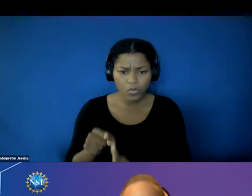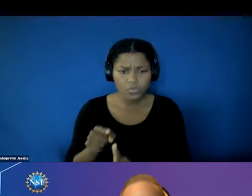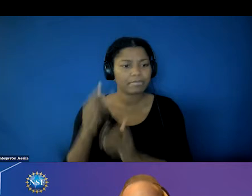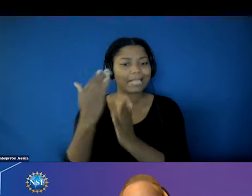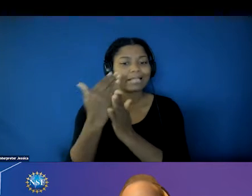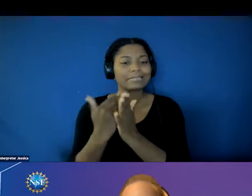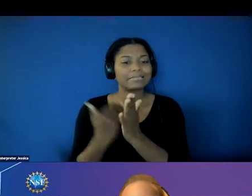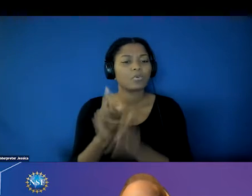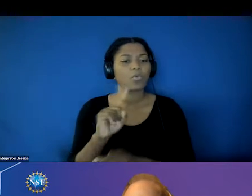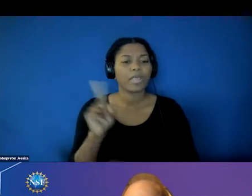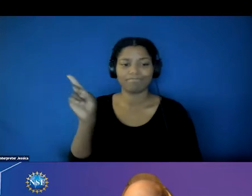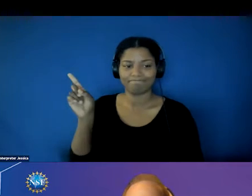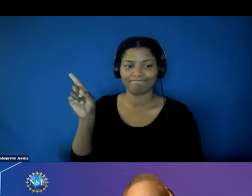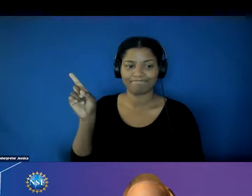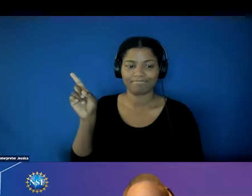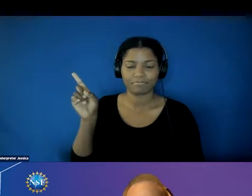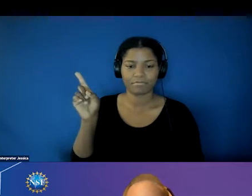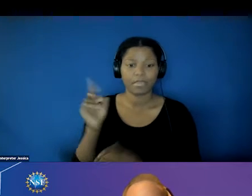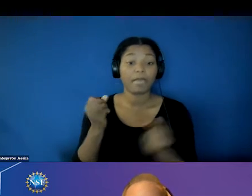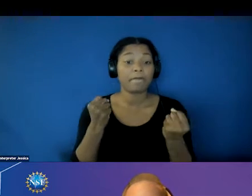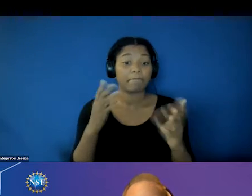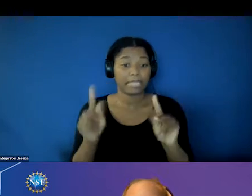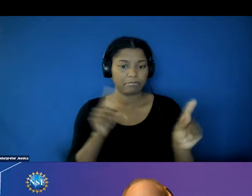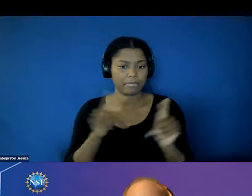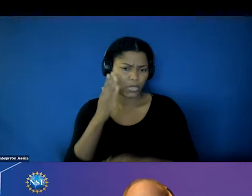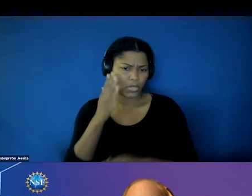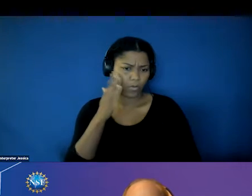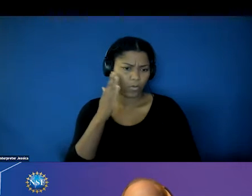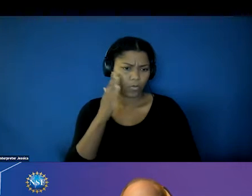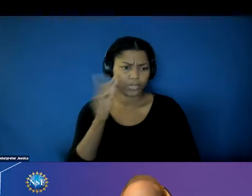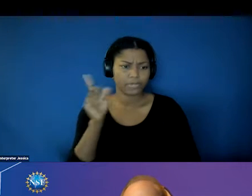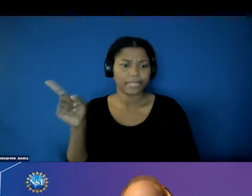and it's what most people are familiar with. It's the Acquisition or the Development,